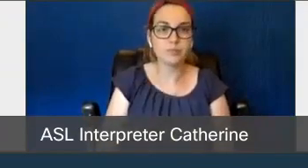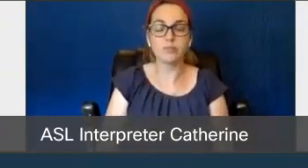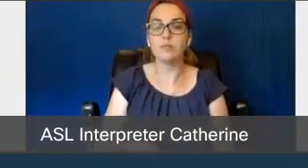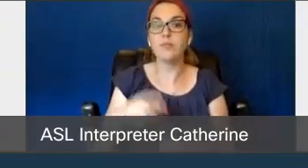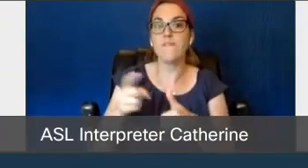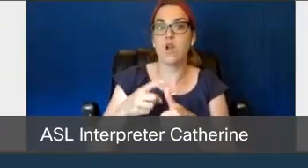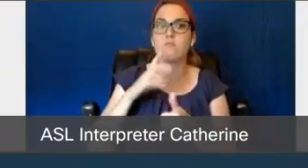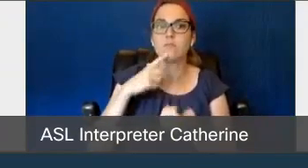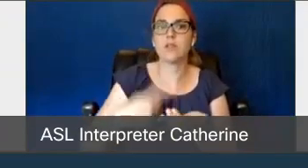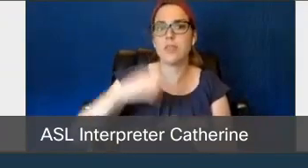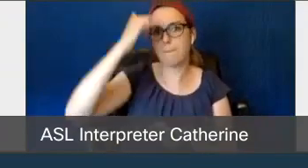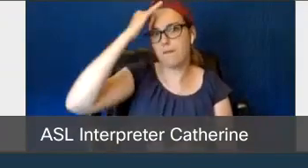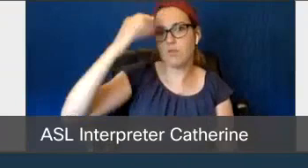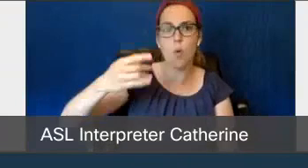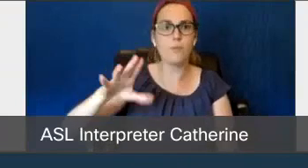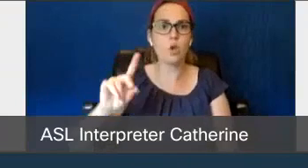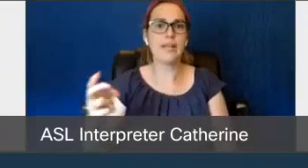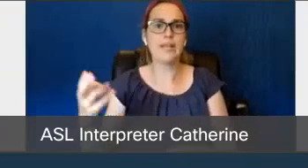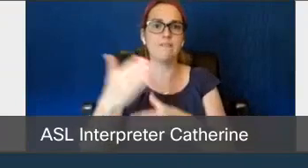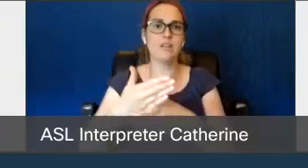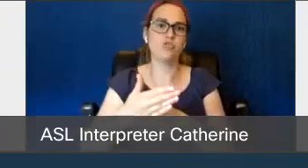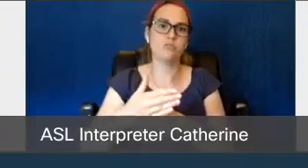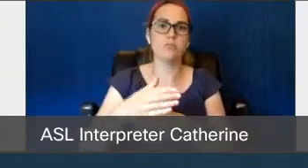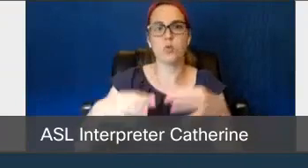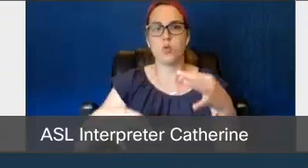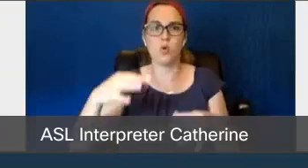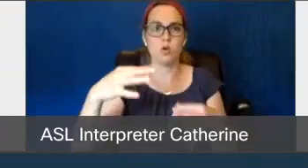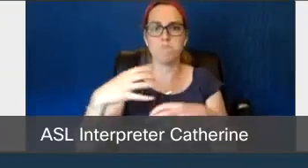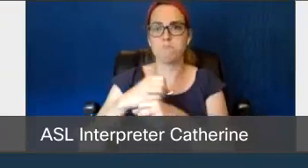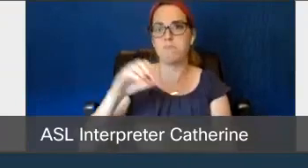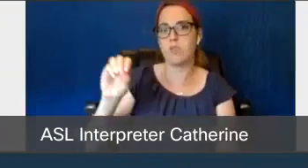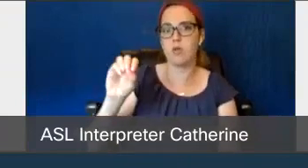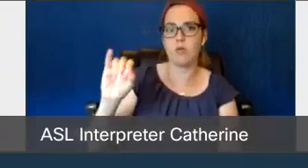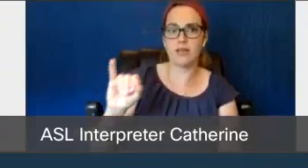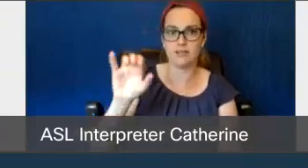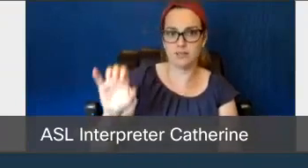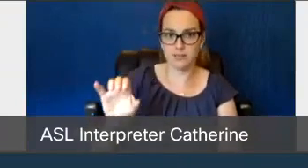Intervention Court, let me talk to you about Erie County where it's actually located.